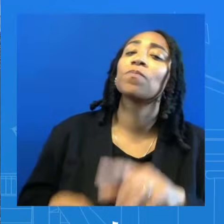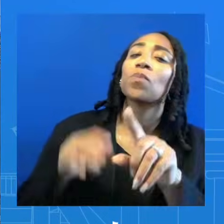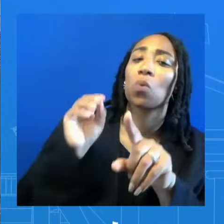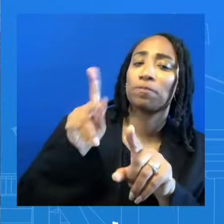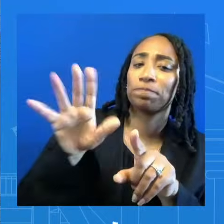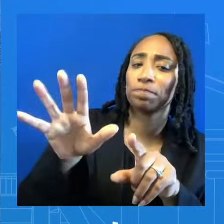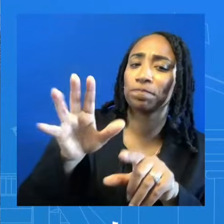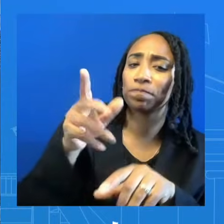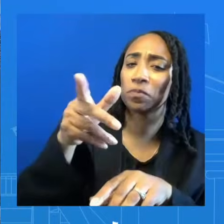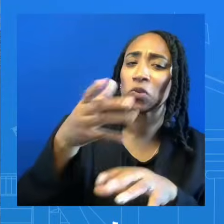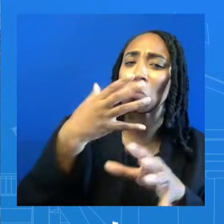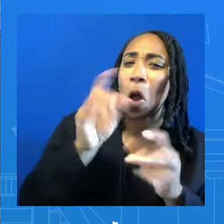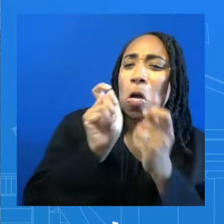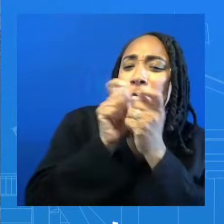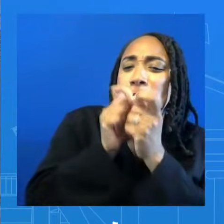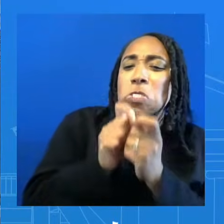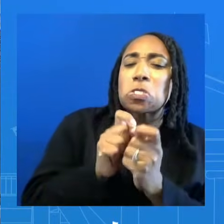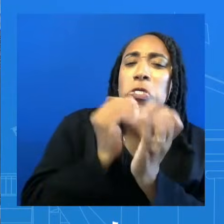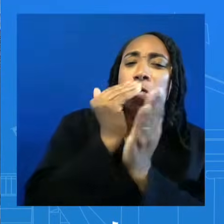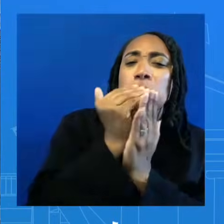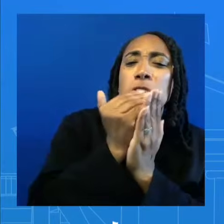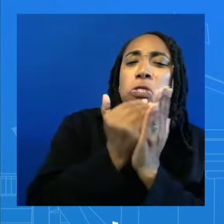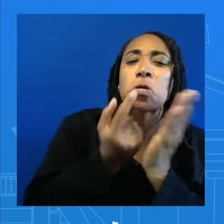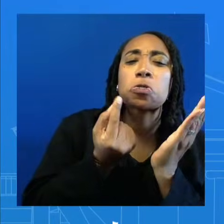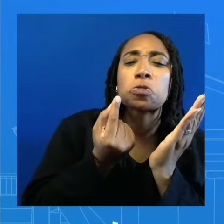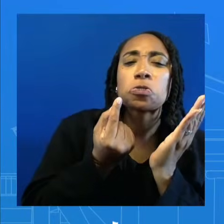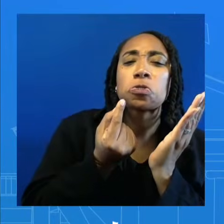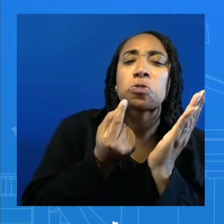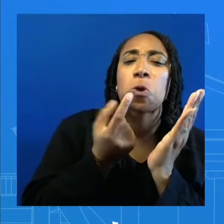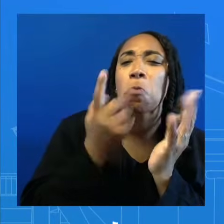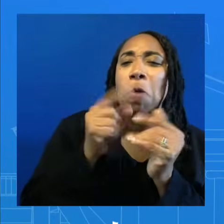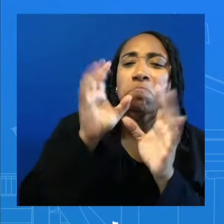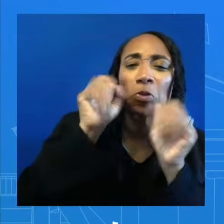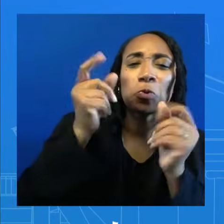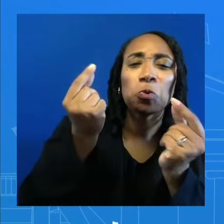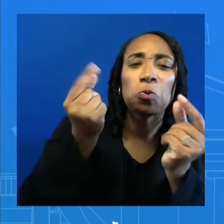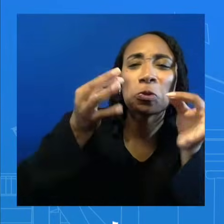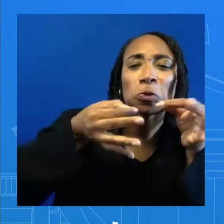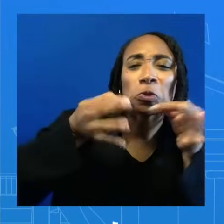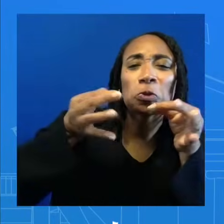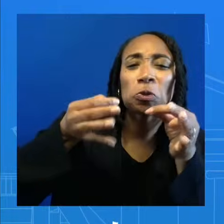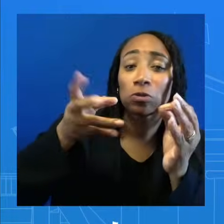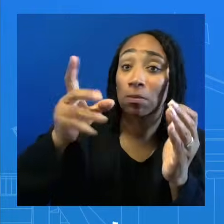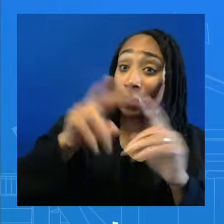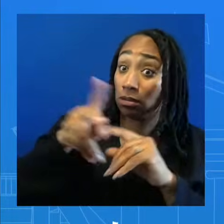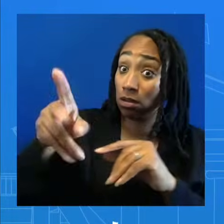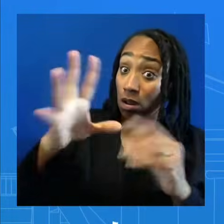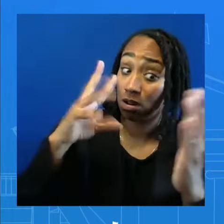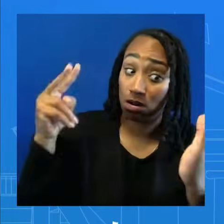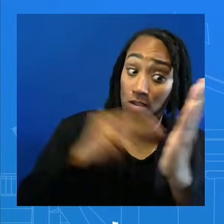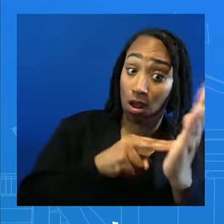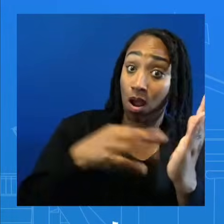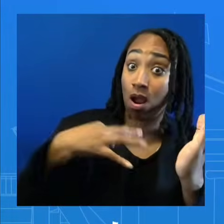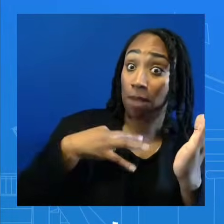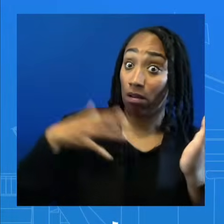looked at any of these applications? Ms. Jean-Pierre: What I can say is this president made this decision. This is the president that made the decision to move forward on this.